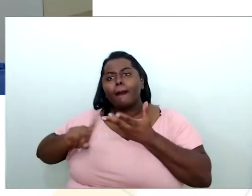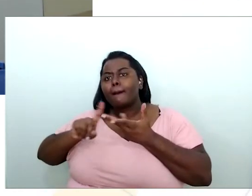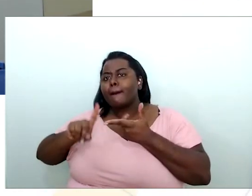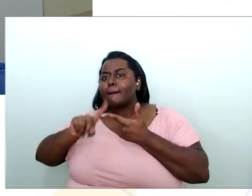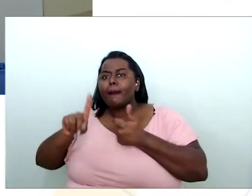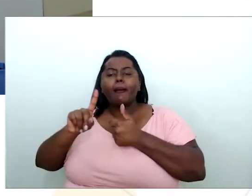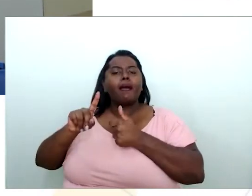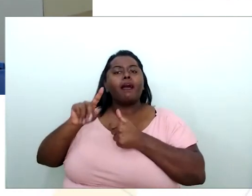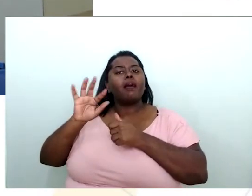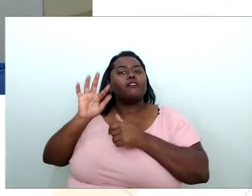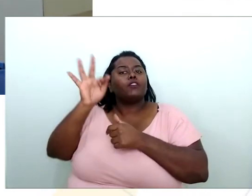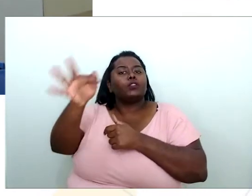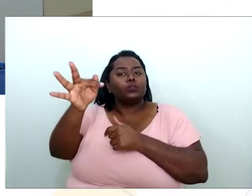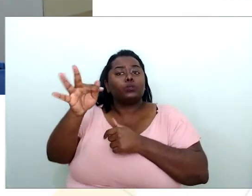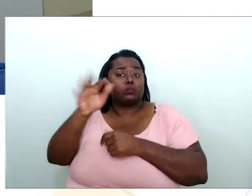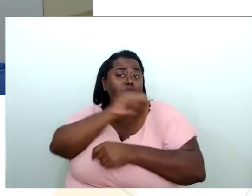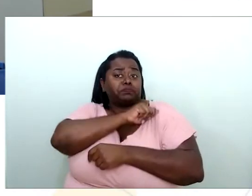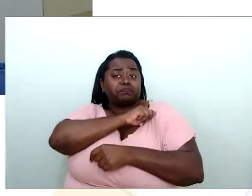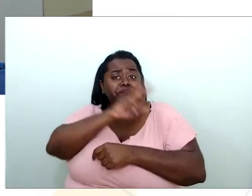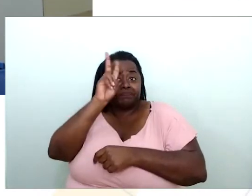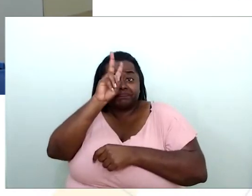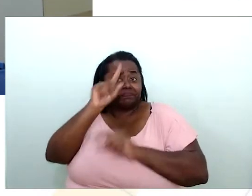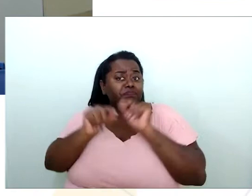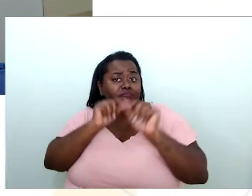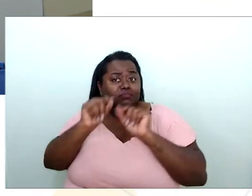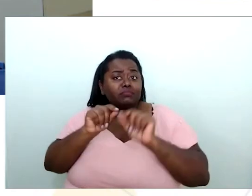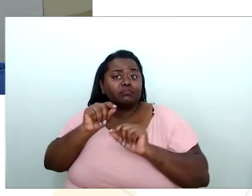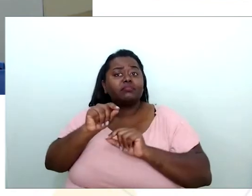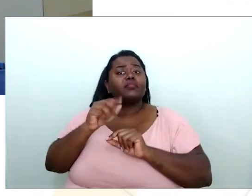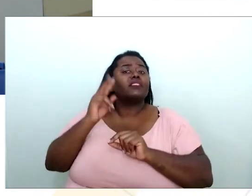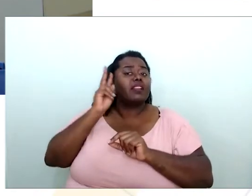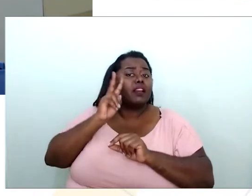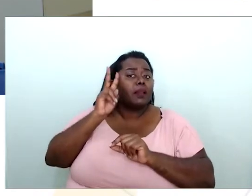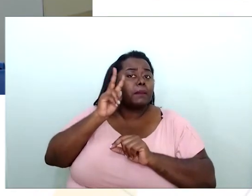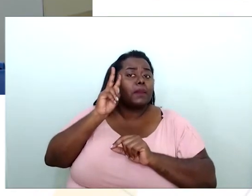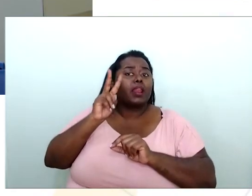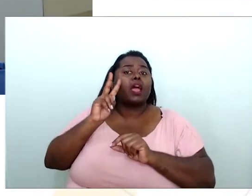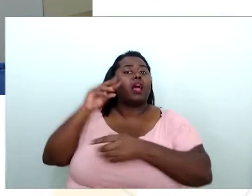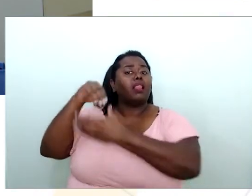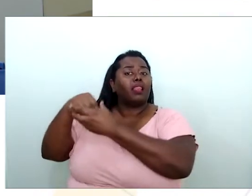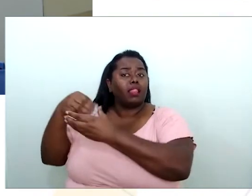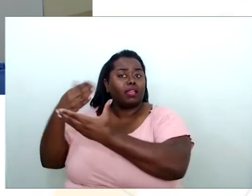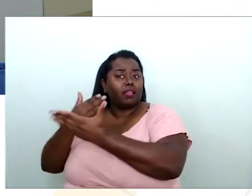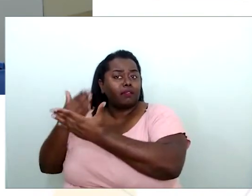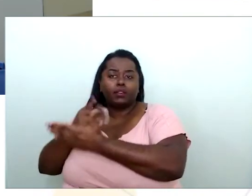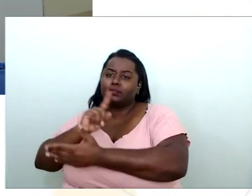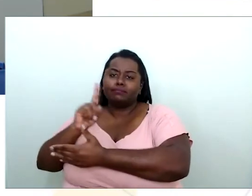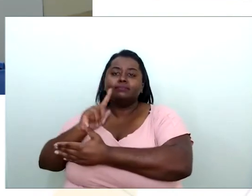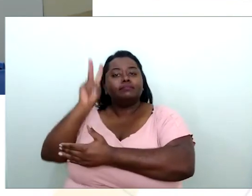know what they will remember they remember the experience they won't remember what was in the book and they might not need to remember what is in